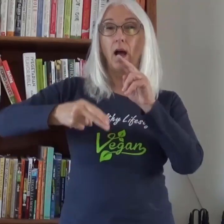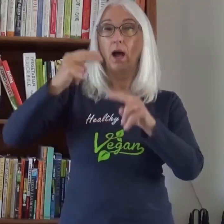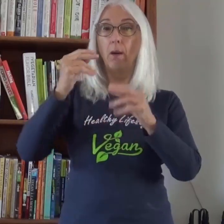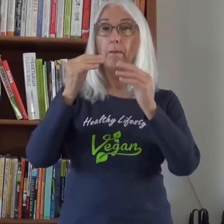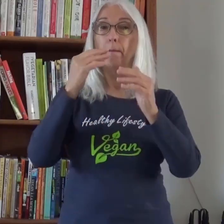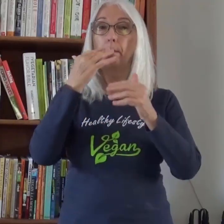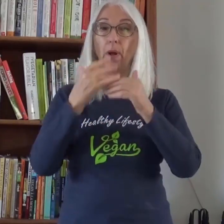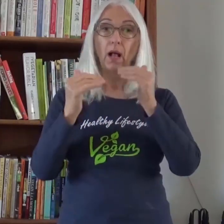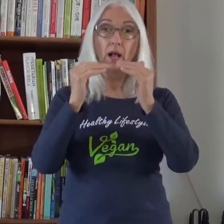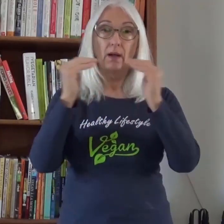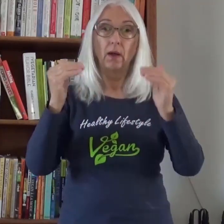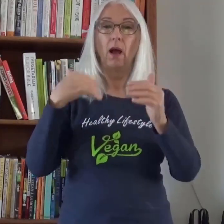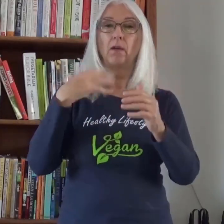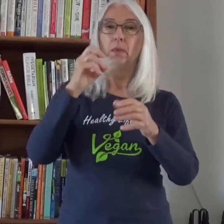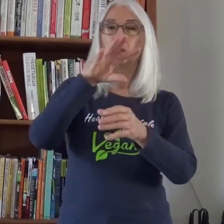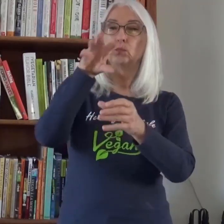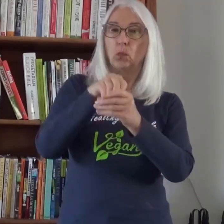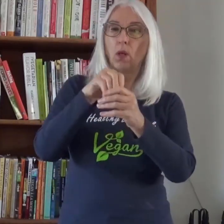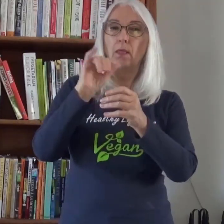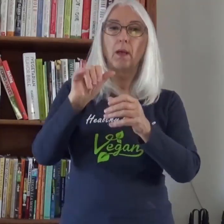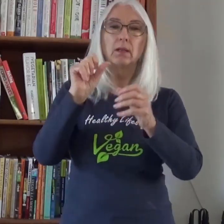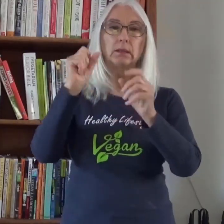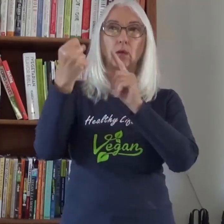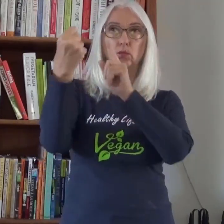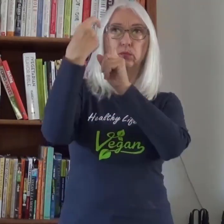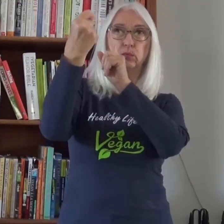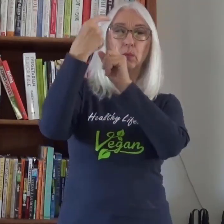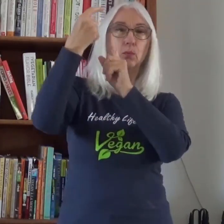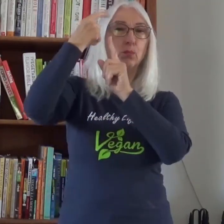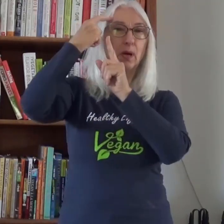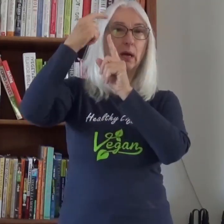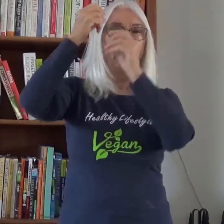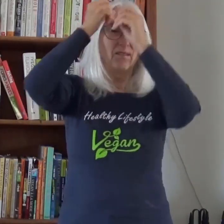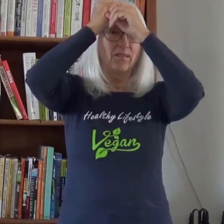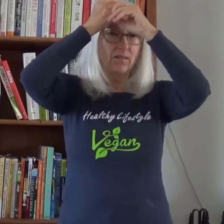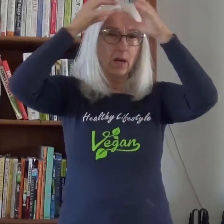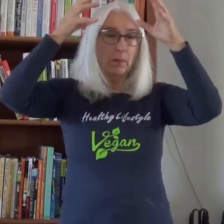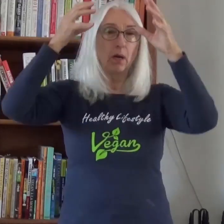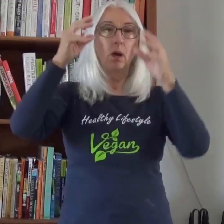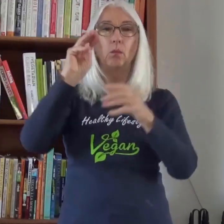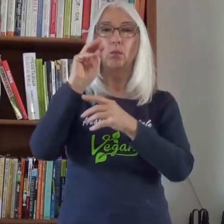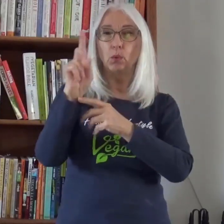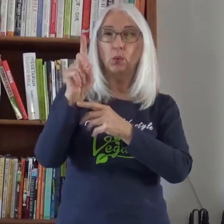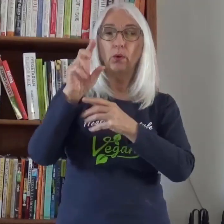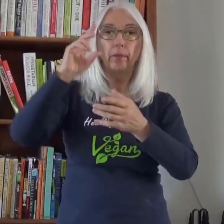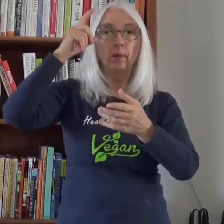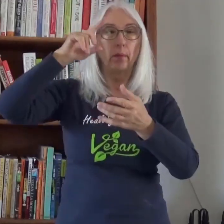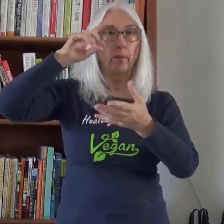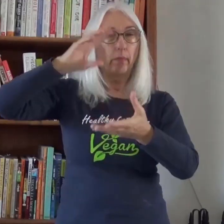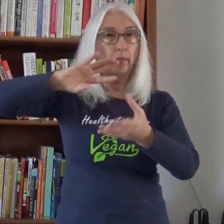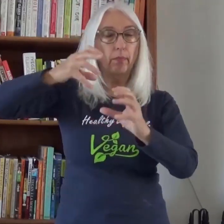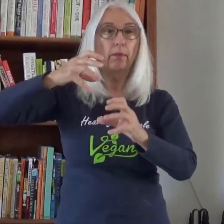High blood levels have been associated may trigger brain inflammation, mood disorder,